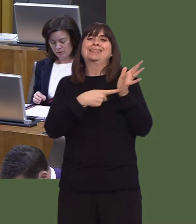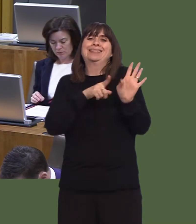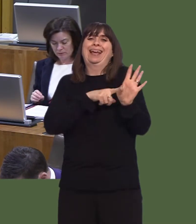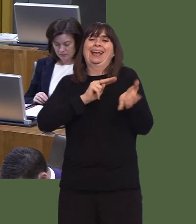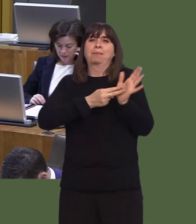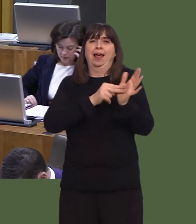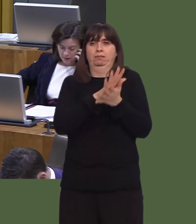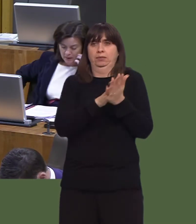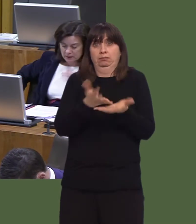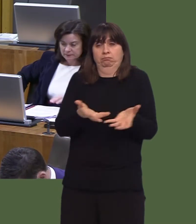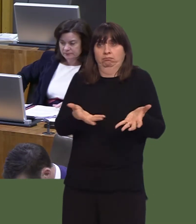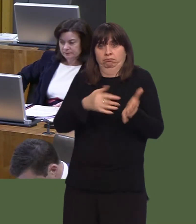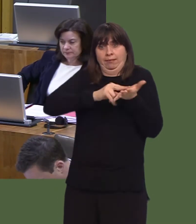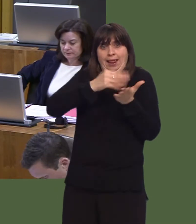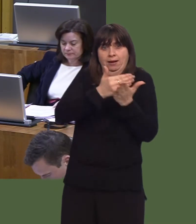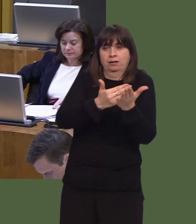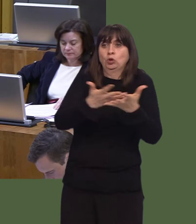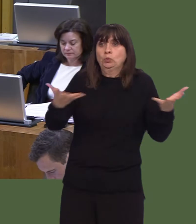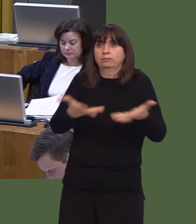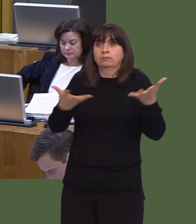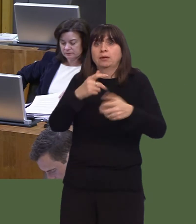their ability to move into better-paid jobs, is an important part of that.